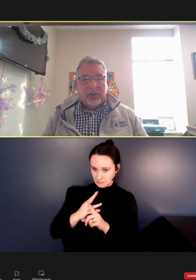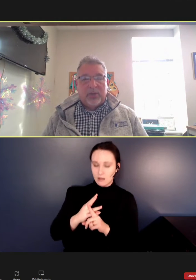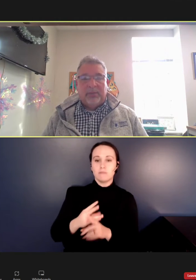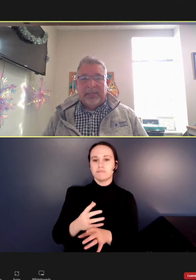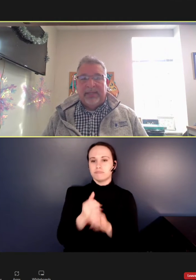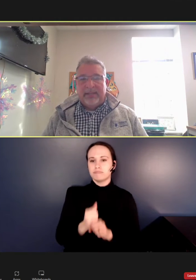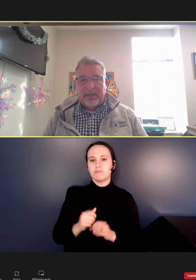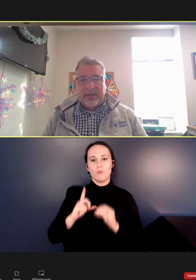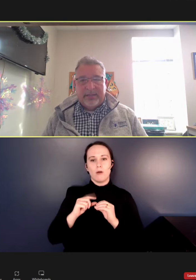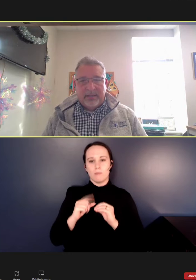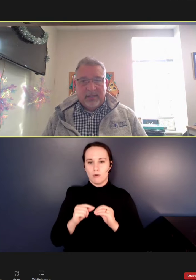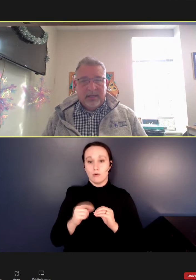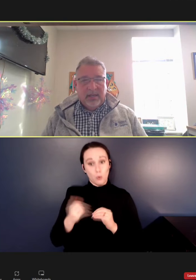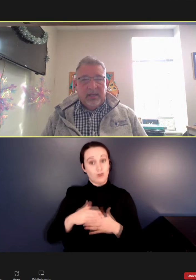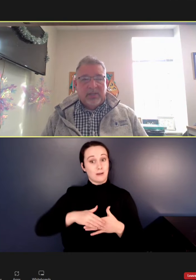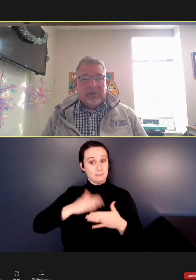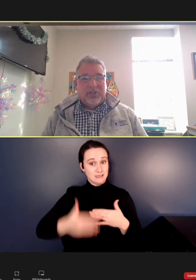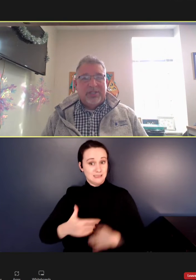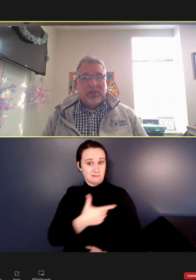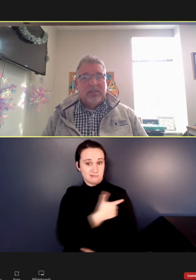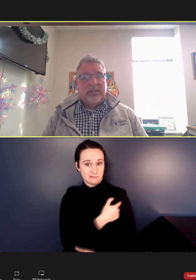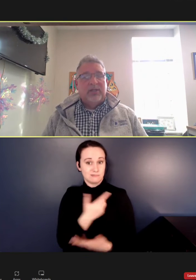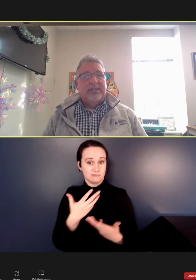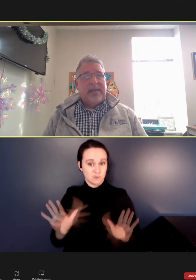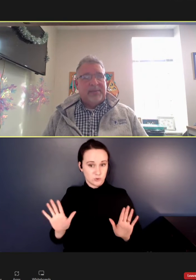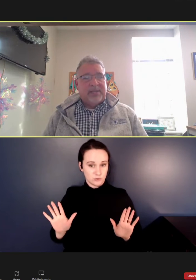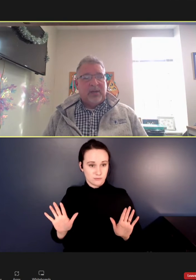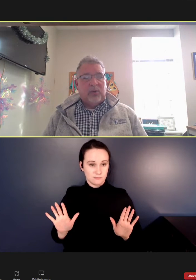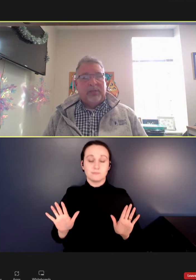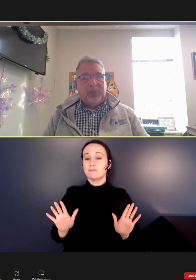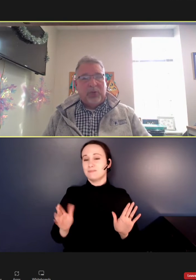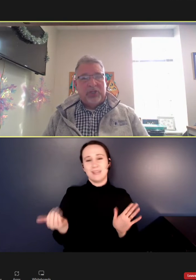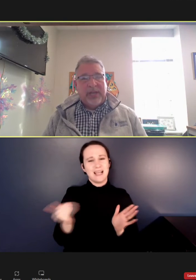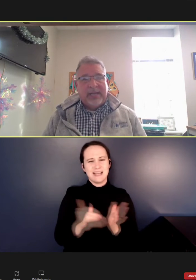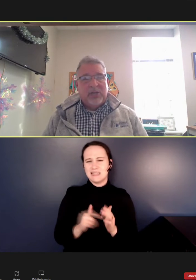dose or completed the series. So, it's just those little steps that can really push and